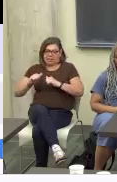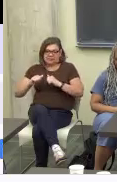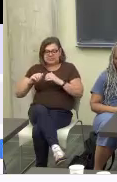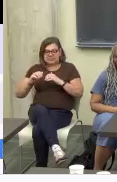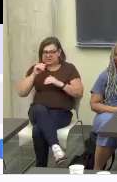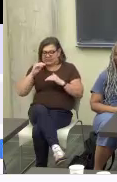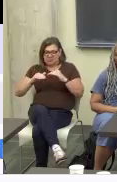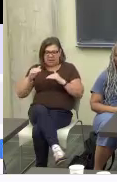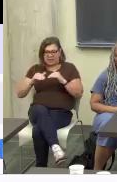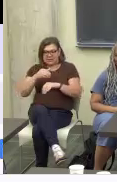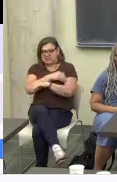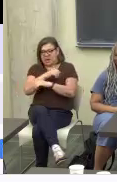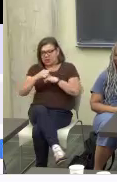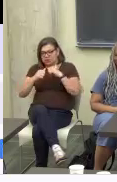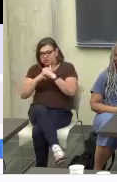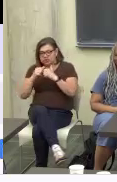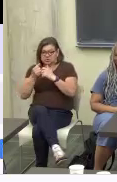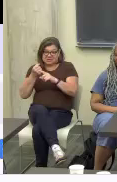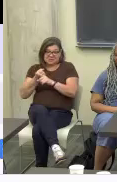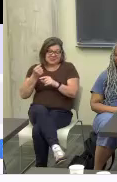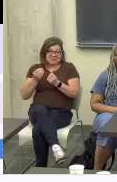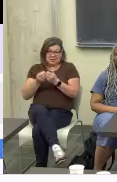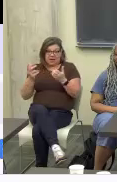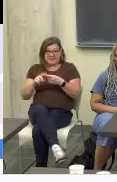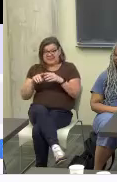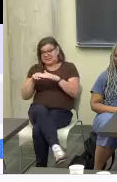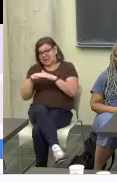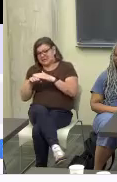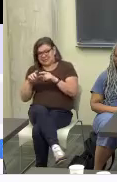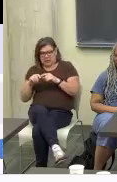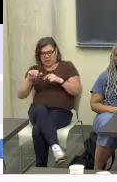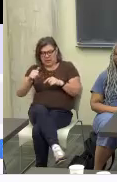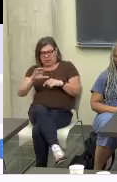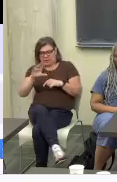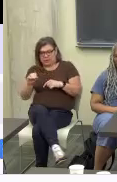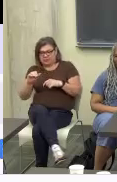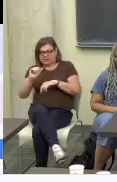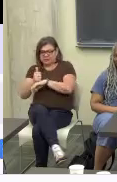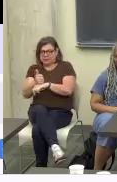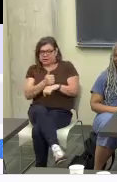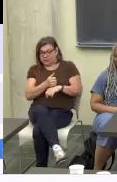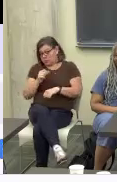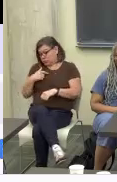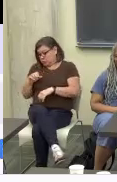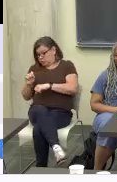but certainly access. And just, you know, how are the companies arranged? Like, you know, do workers have a say in what's getting done